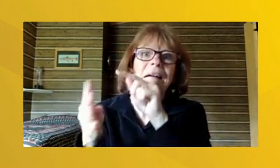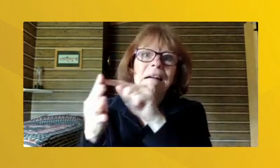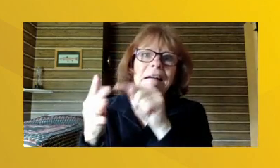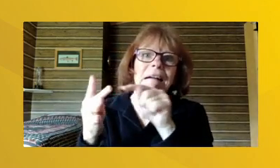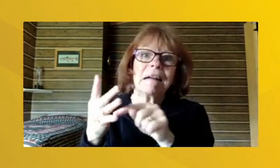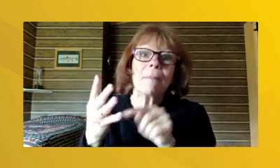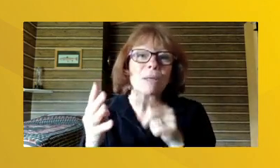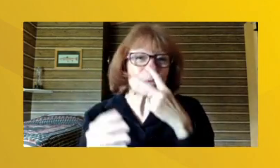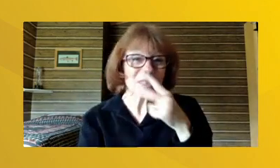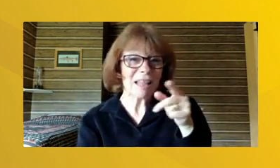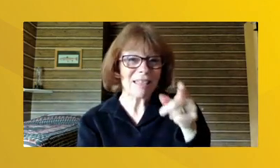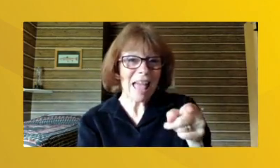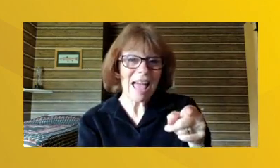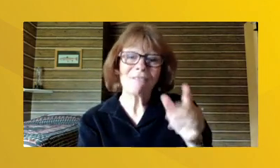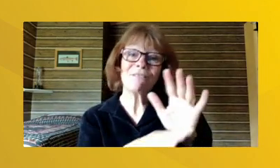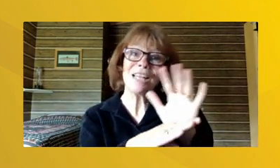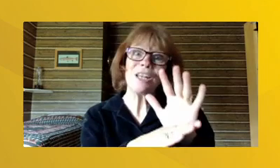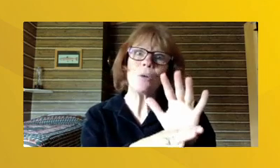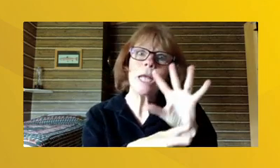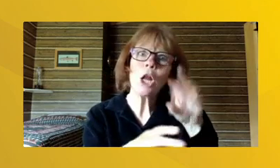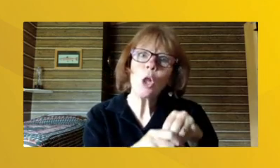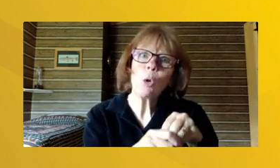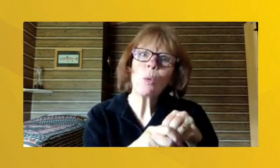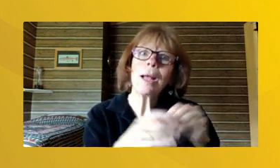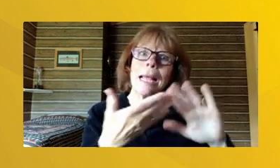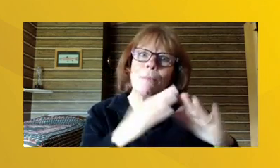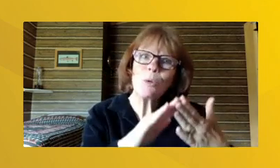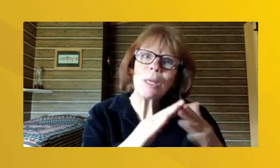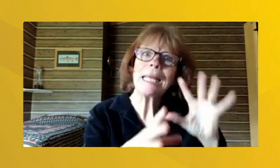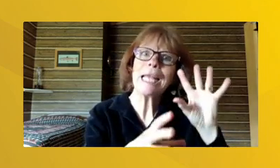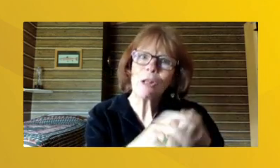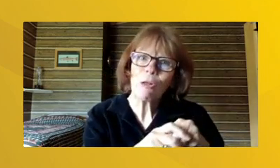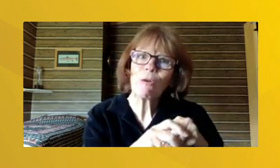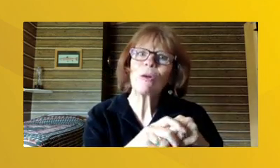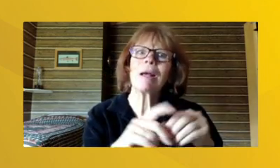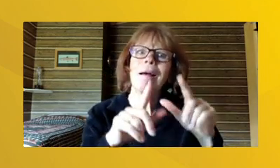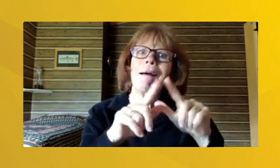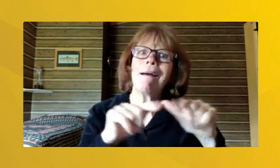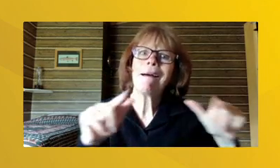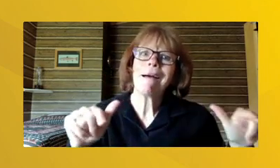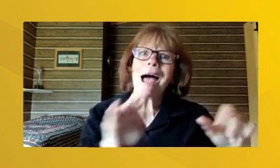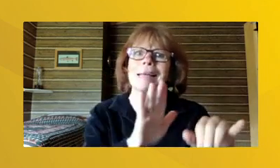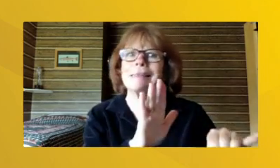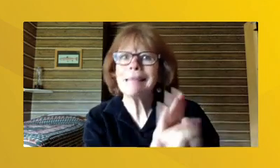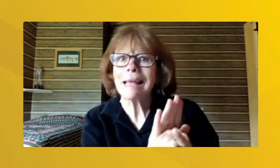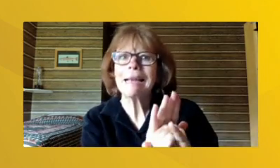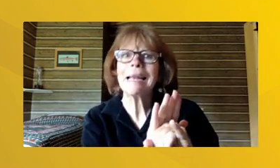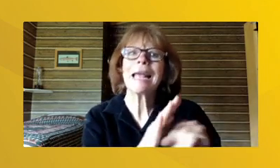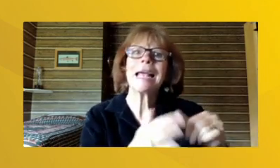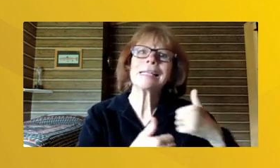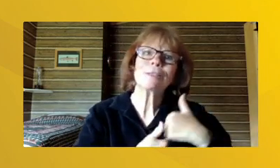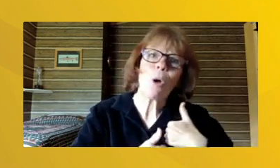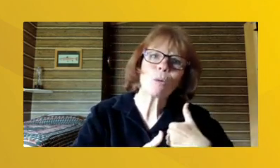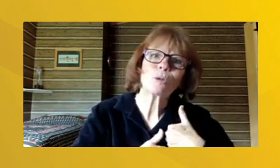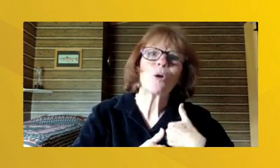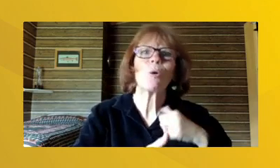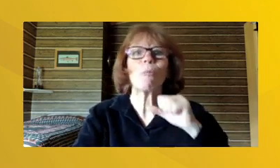So kids get to learn all about communities and different community helpers and the different